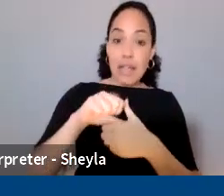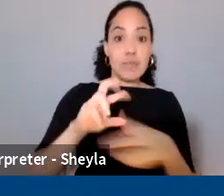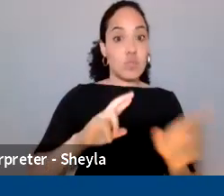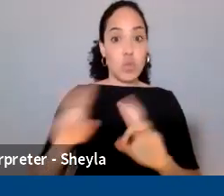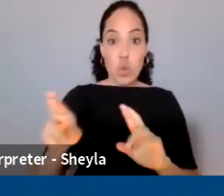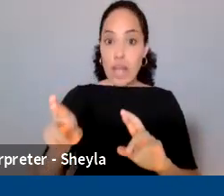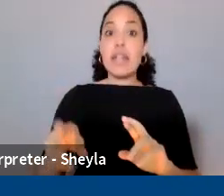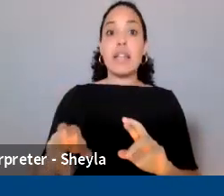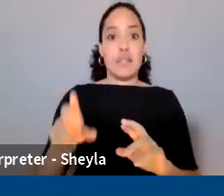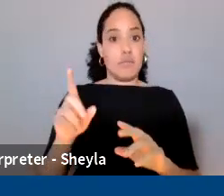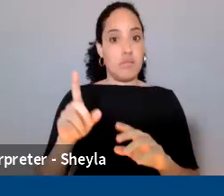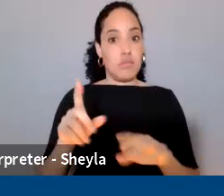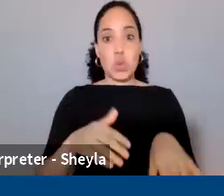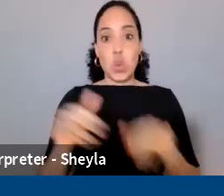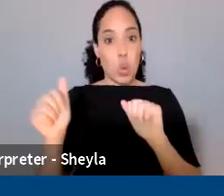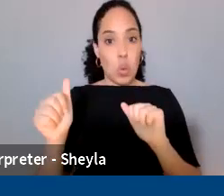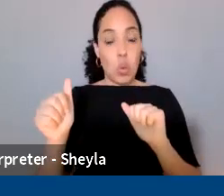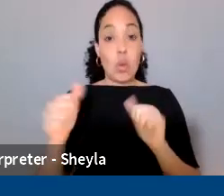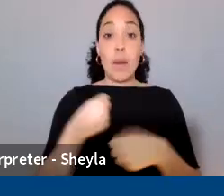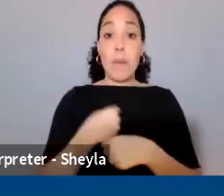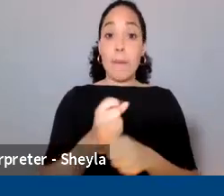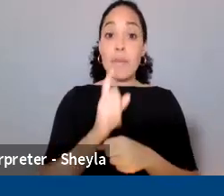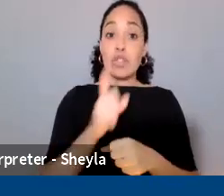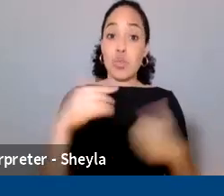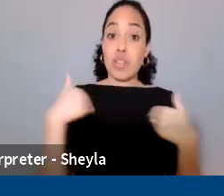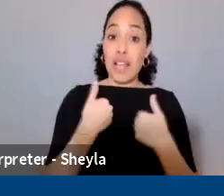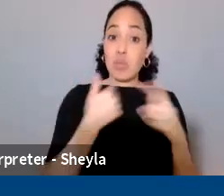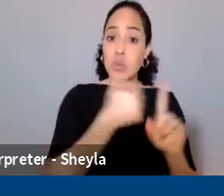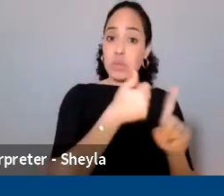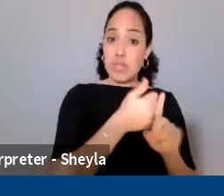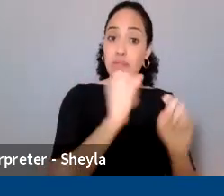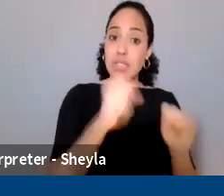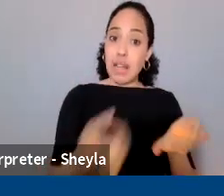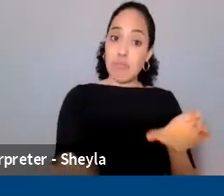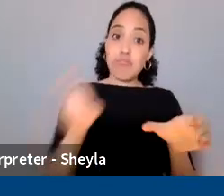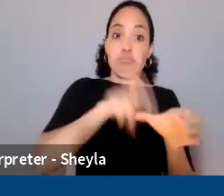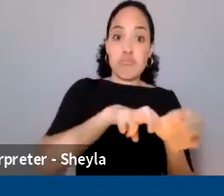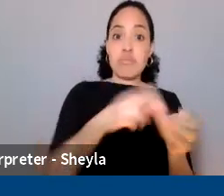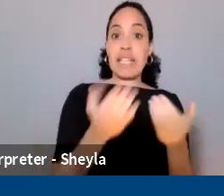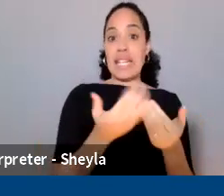make sure your animals load easily into the trailers and that they feel comfortable traveling